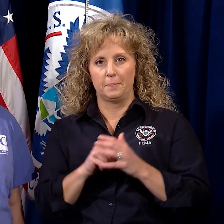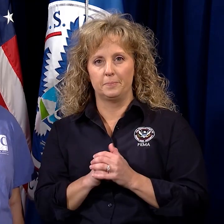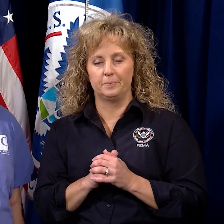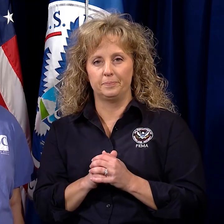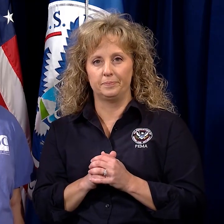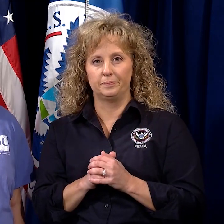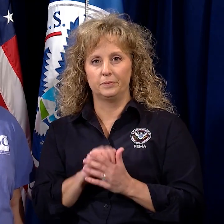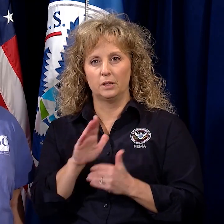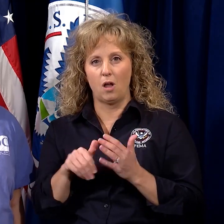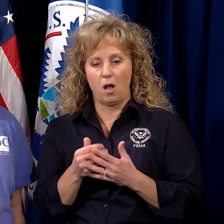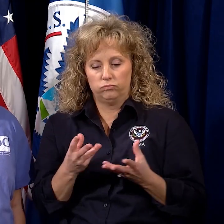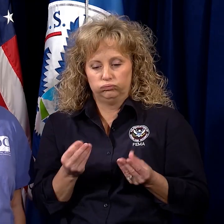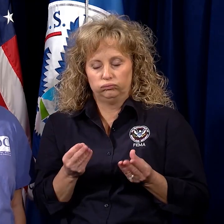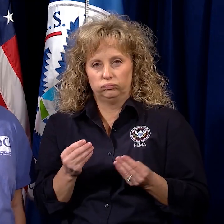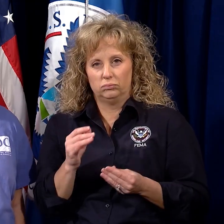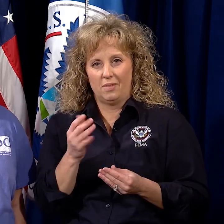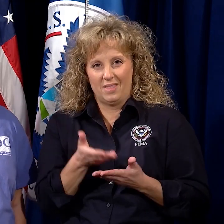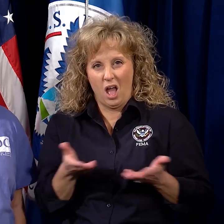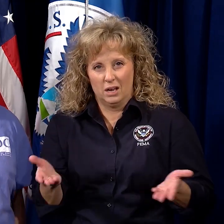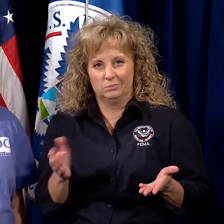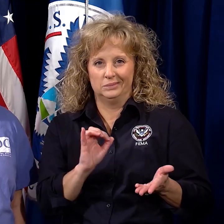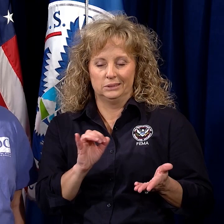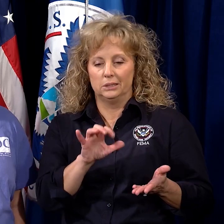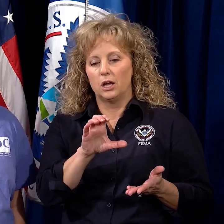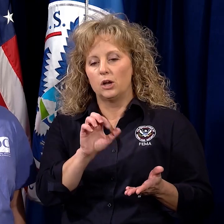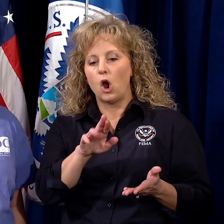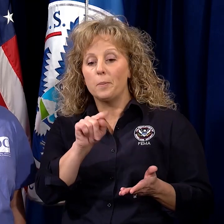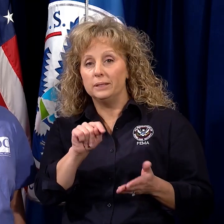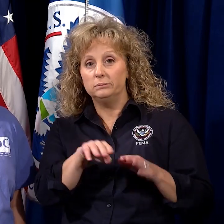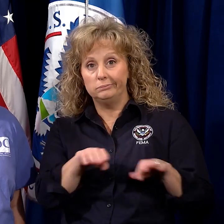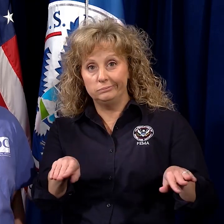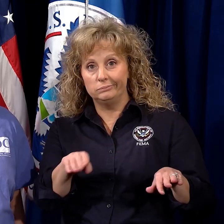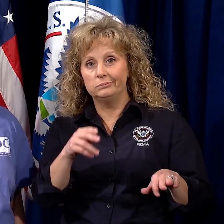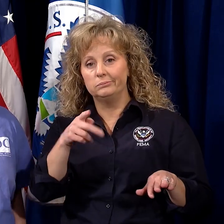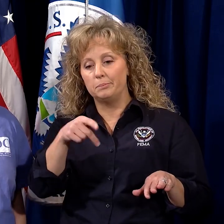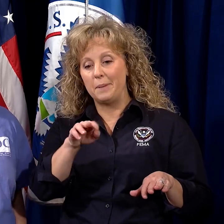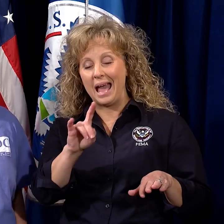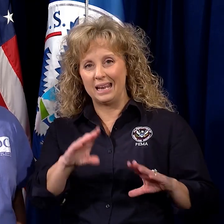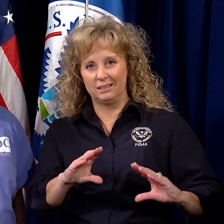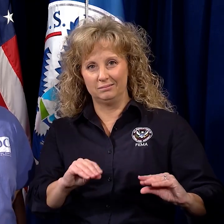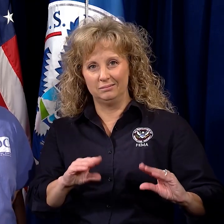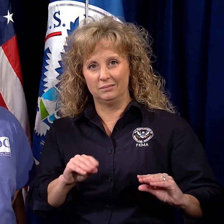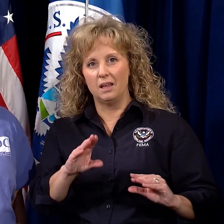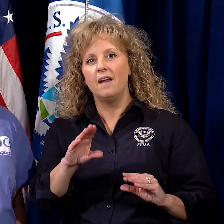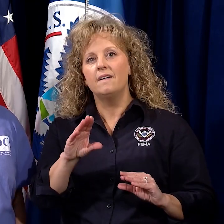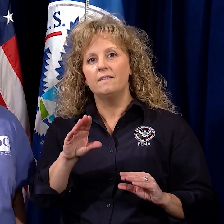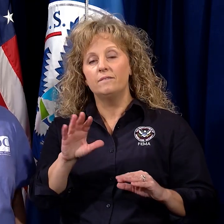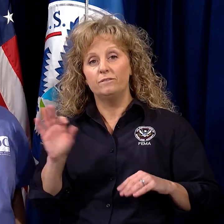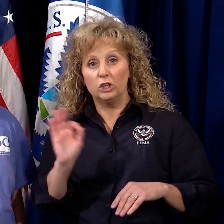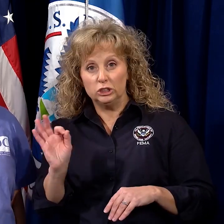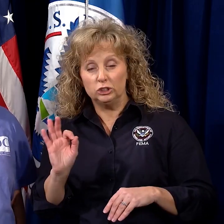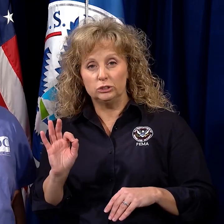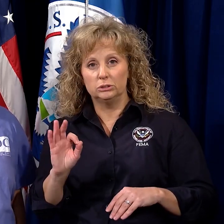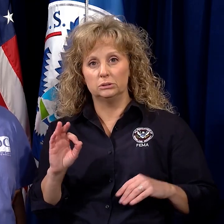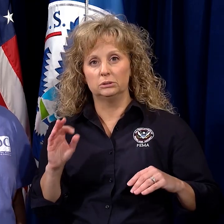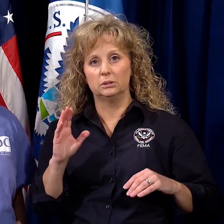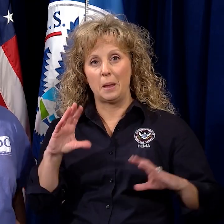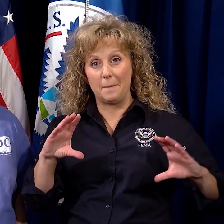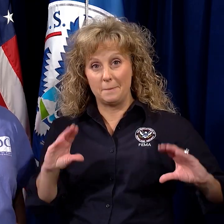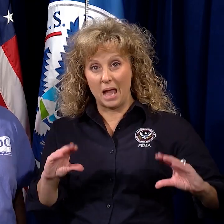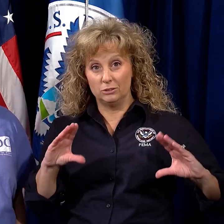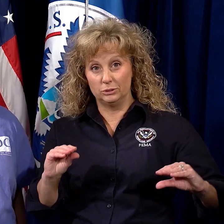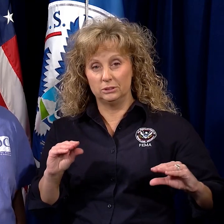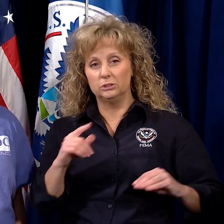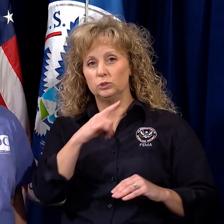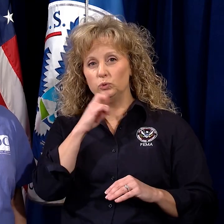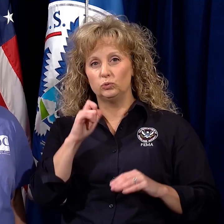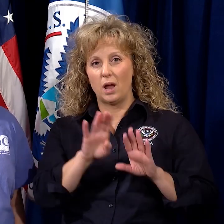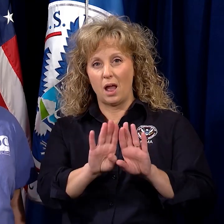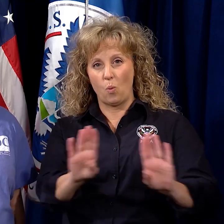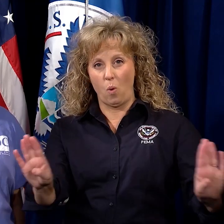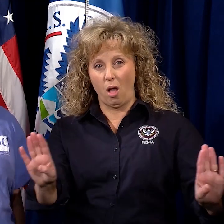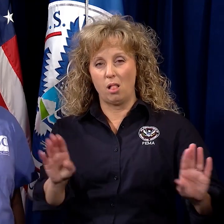Remove all porous items such as carpet, padding, furniture, mattresses, drywall,